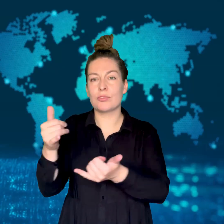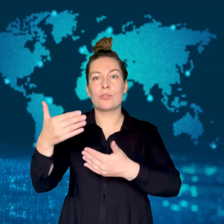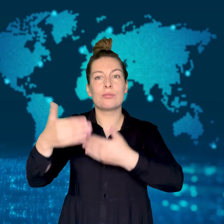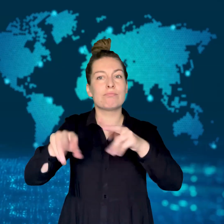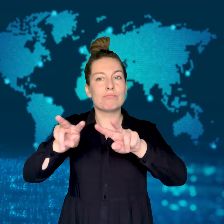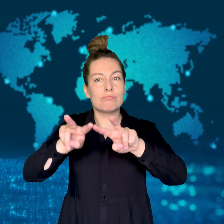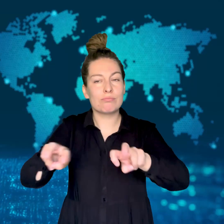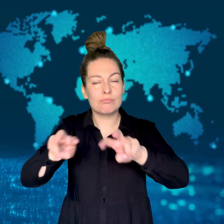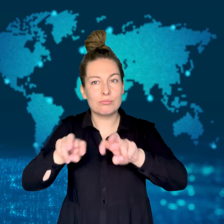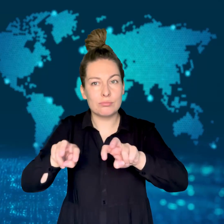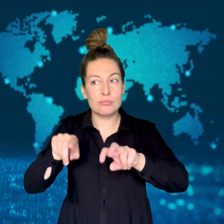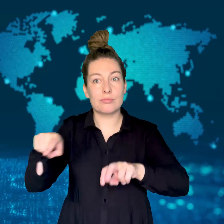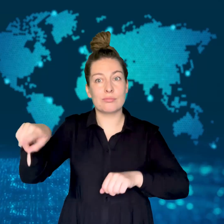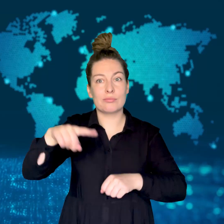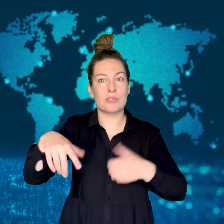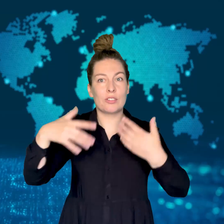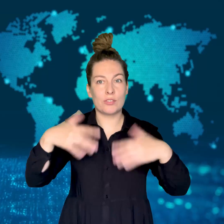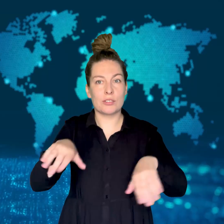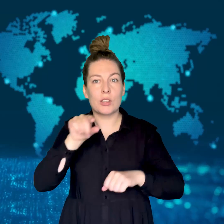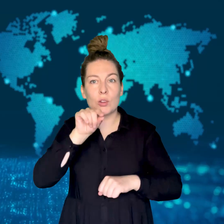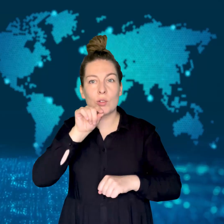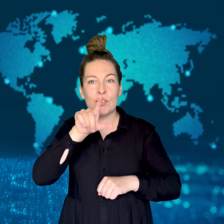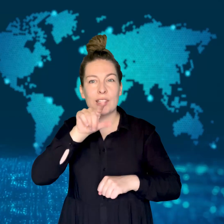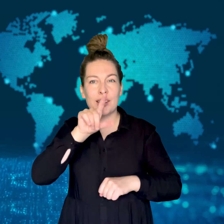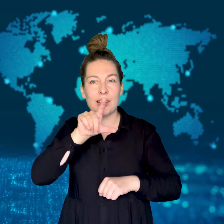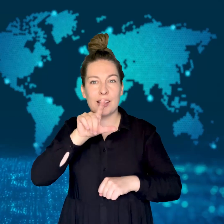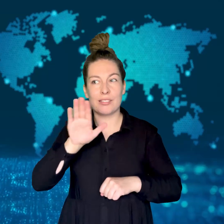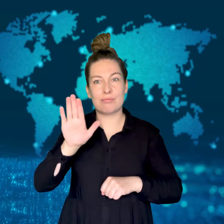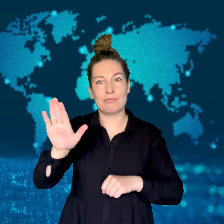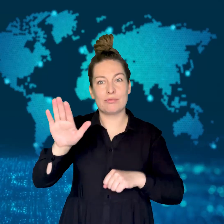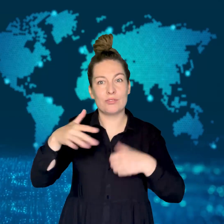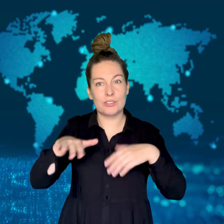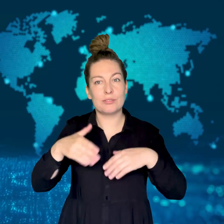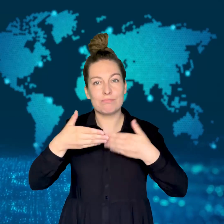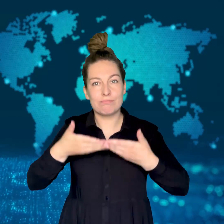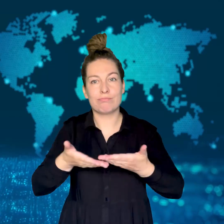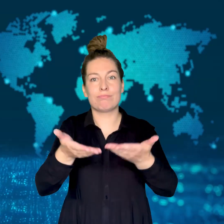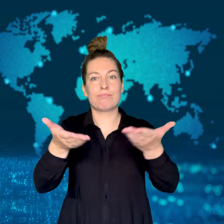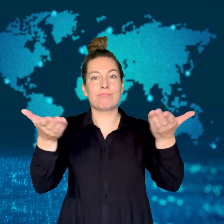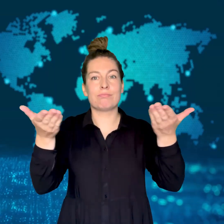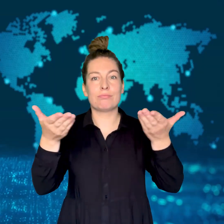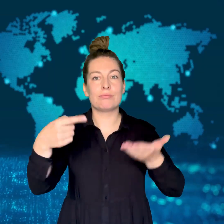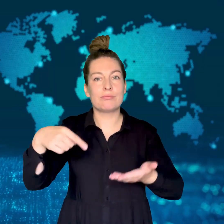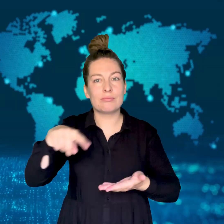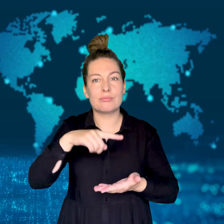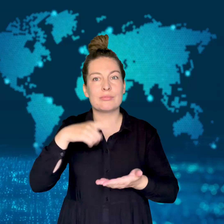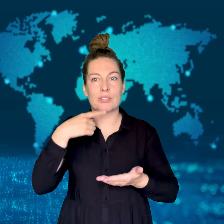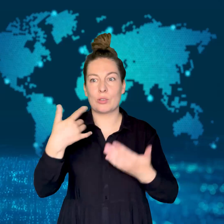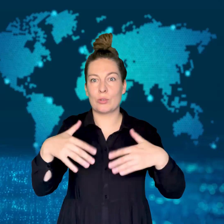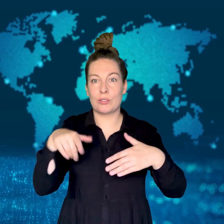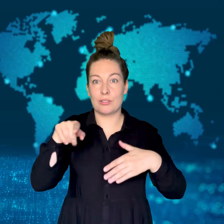They posted on Twitter that they are a "women-led business"